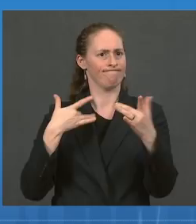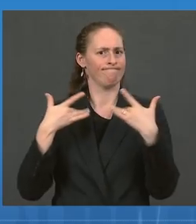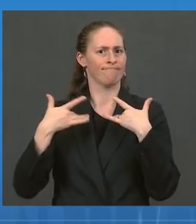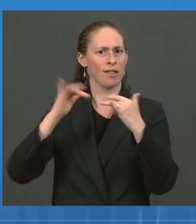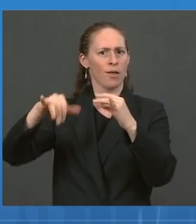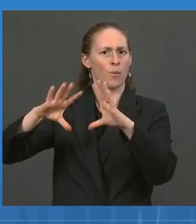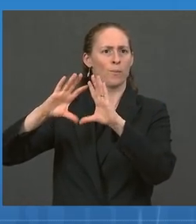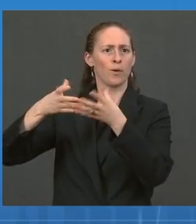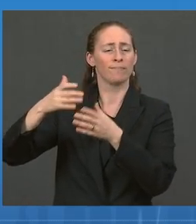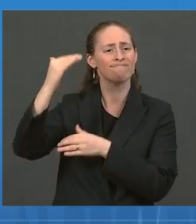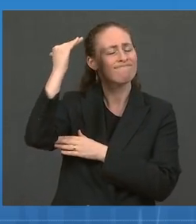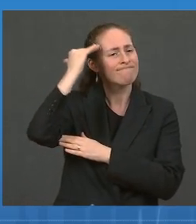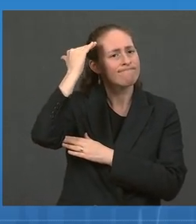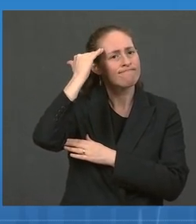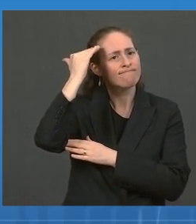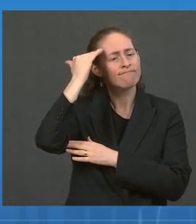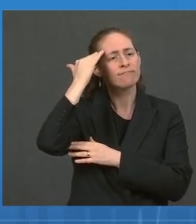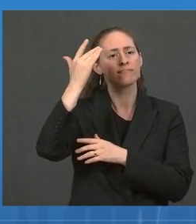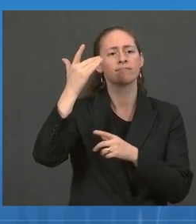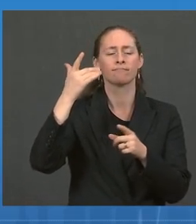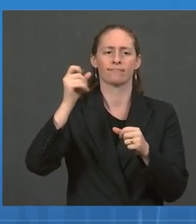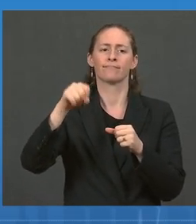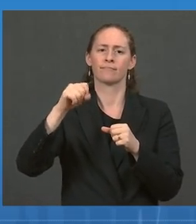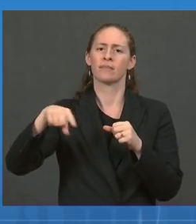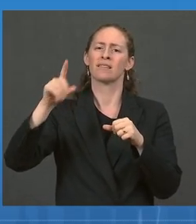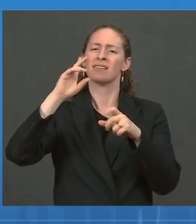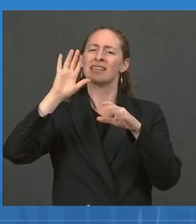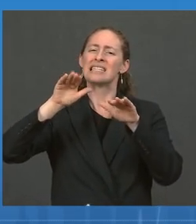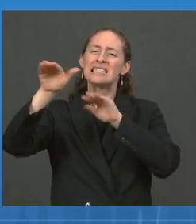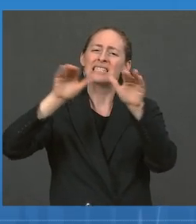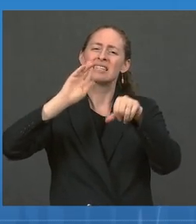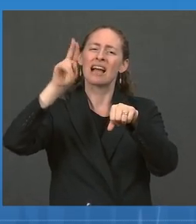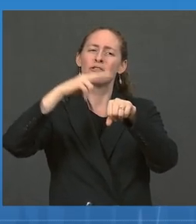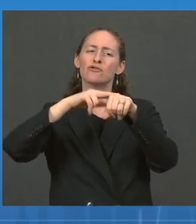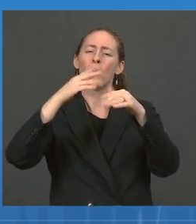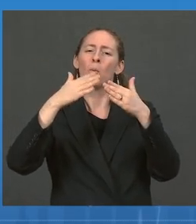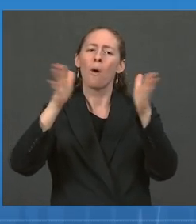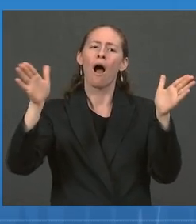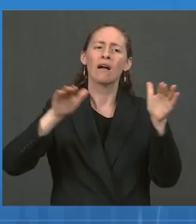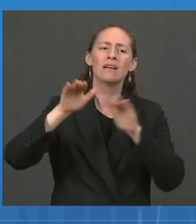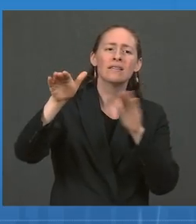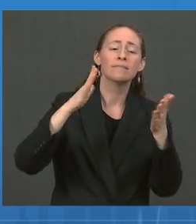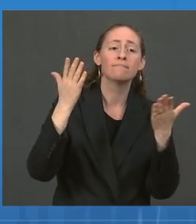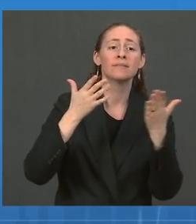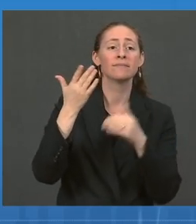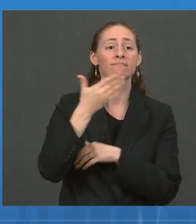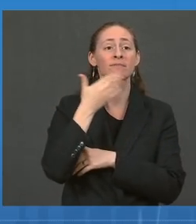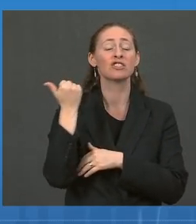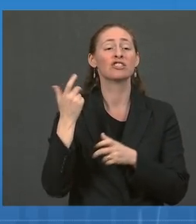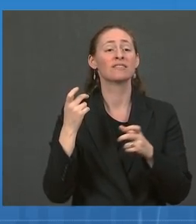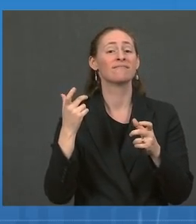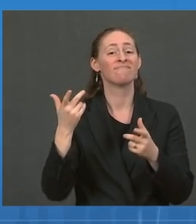and the strategies to connect with communities. It might take a little bit longer but we are absolutely laser-focused